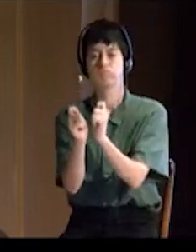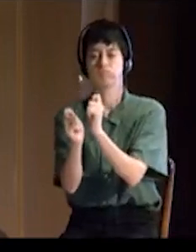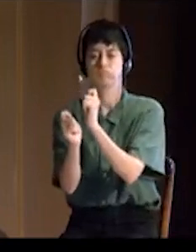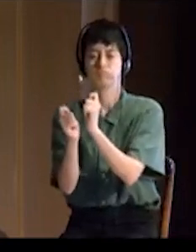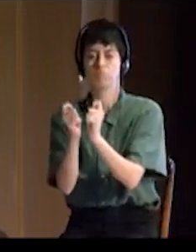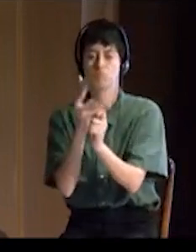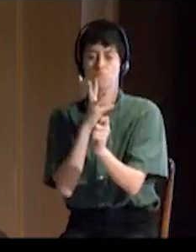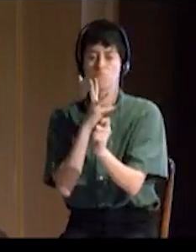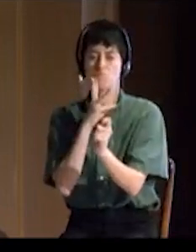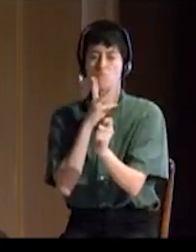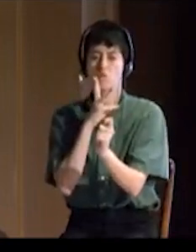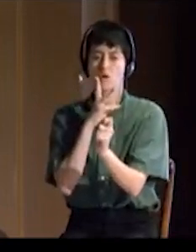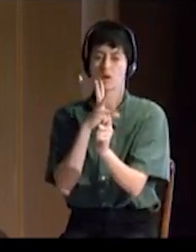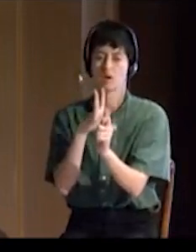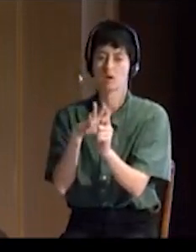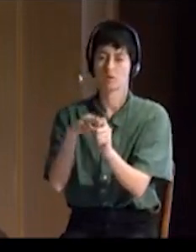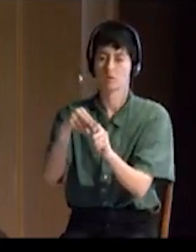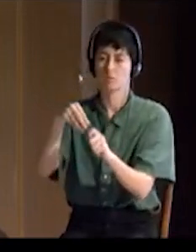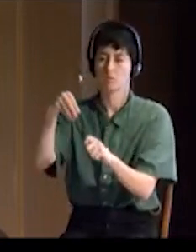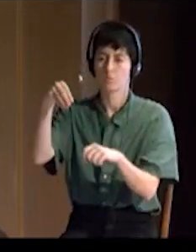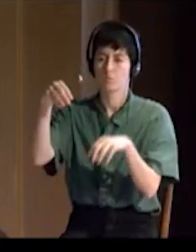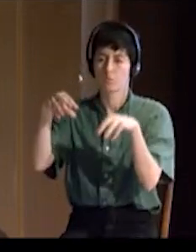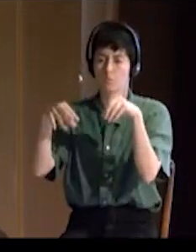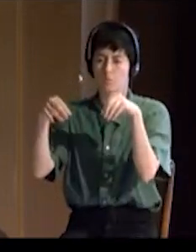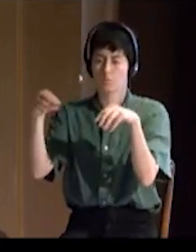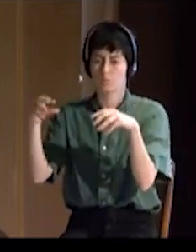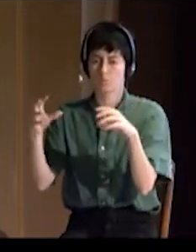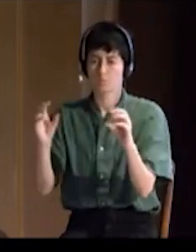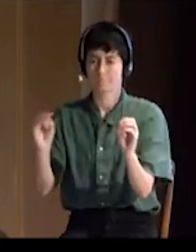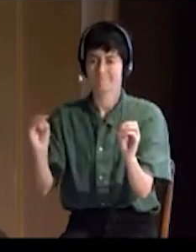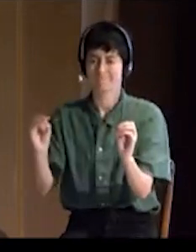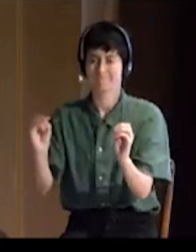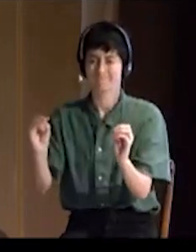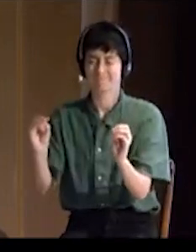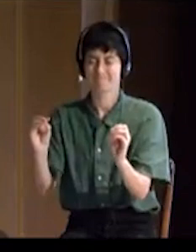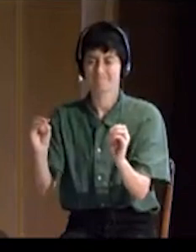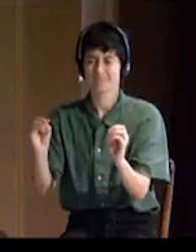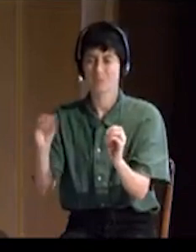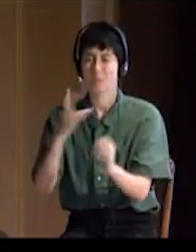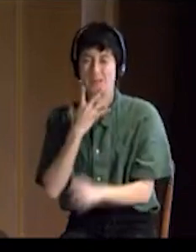and that may result in the changing of colors. So that is one of the first things